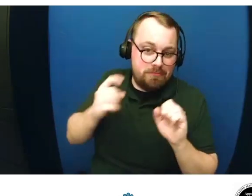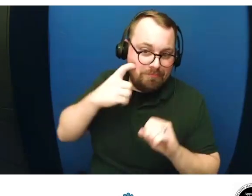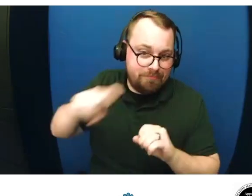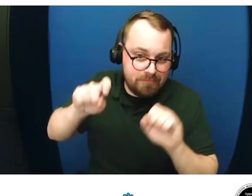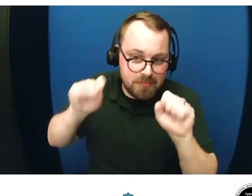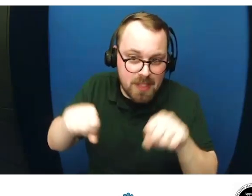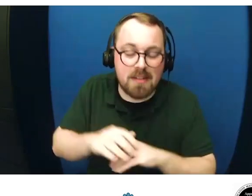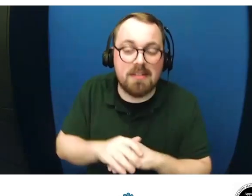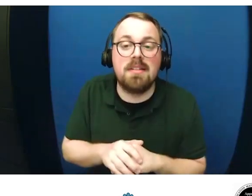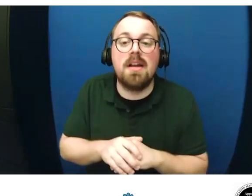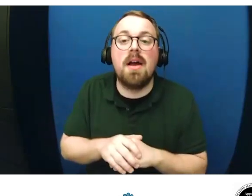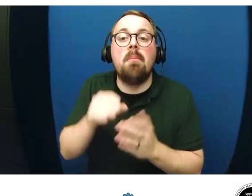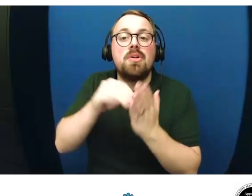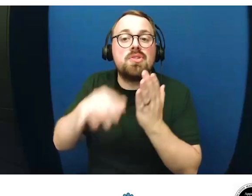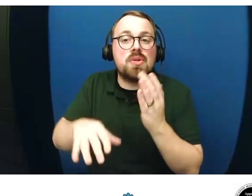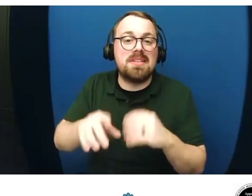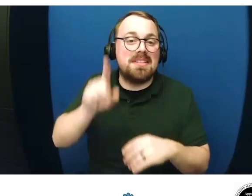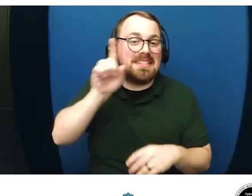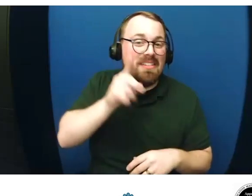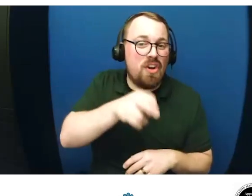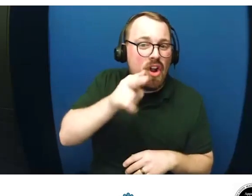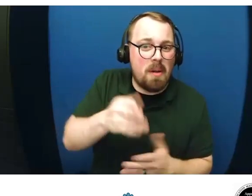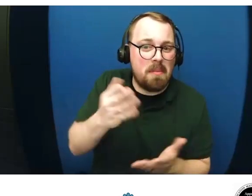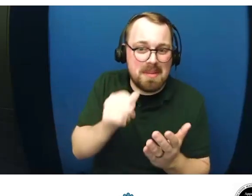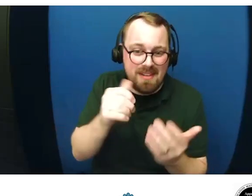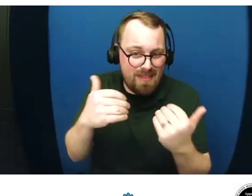And students who are deaf or hard of hearing may not have access to that